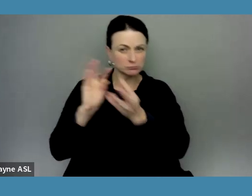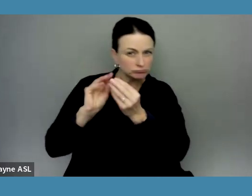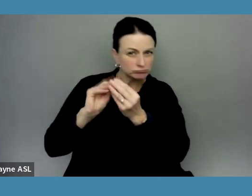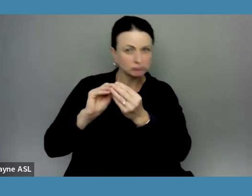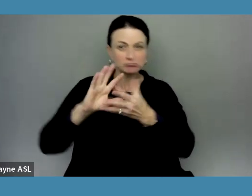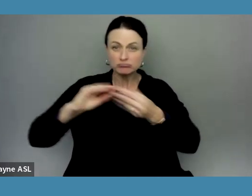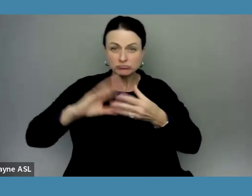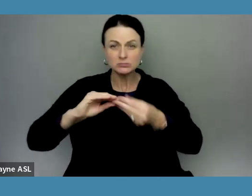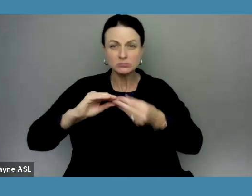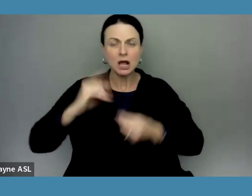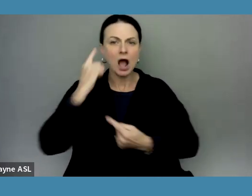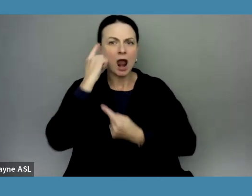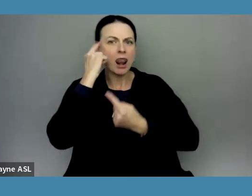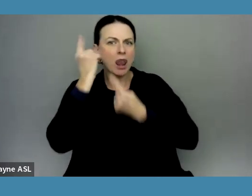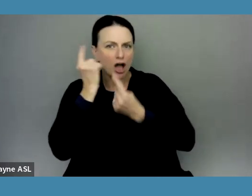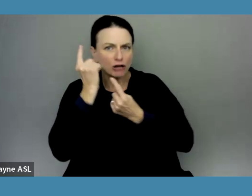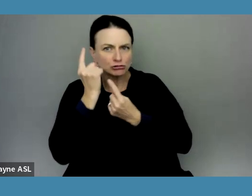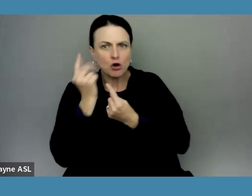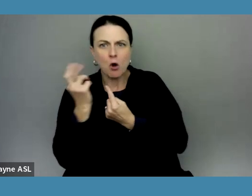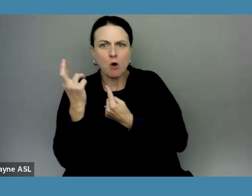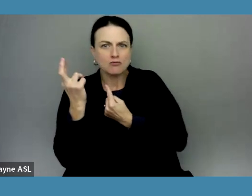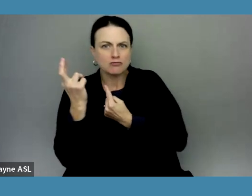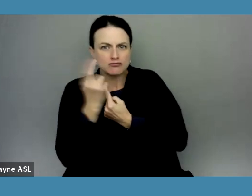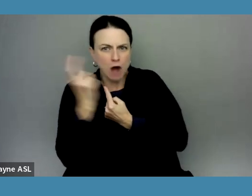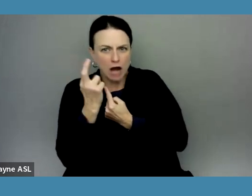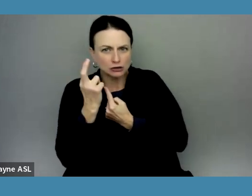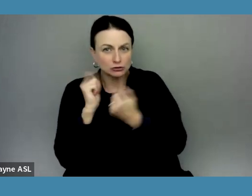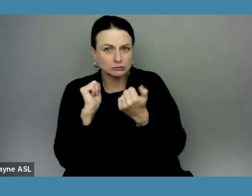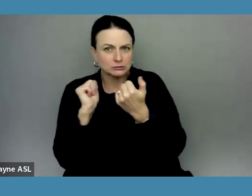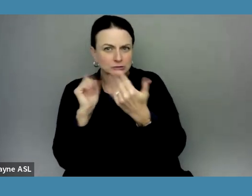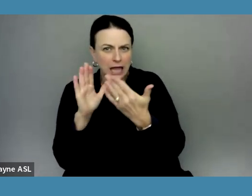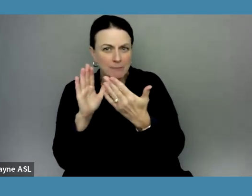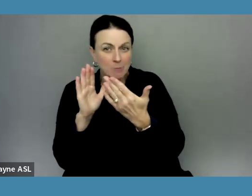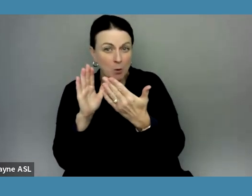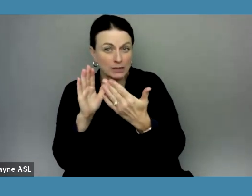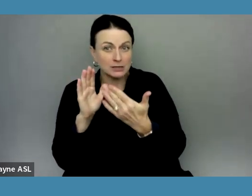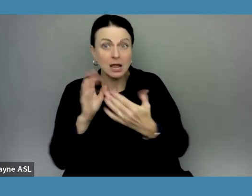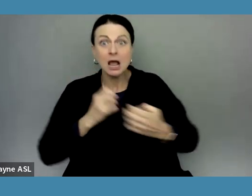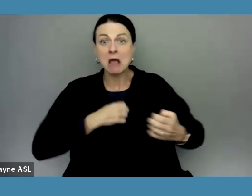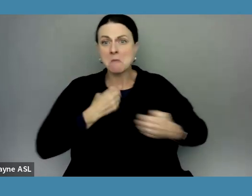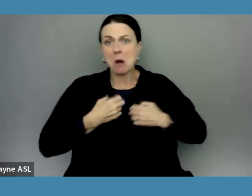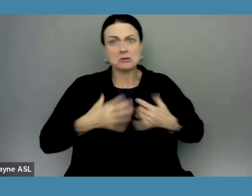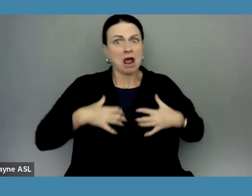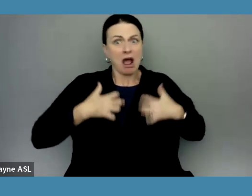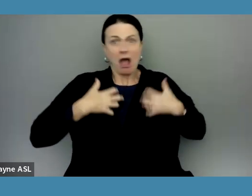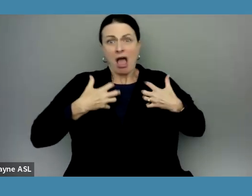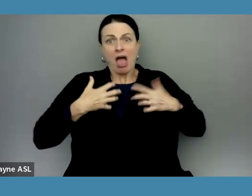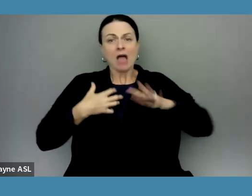As much as you can, you want to try to leave emotions out of your arguments.